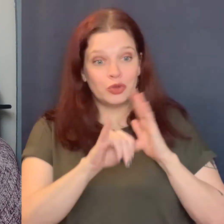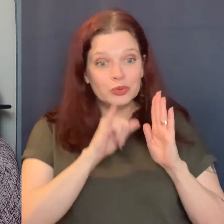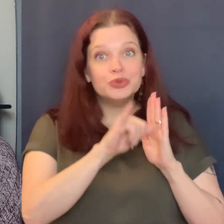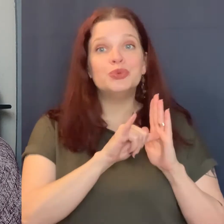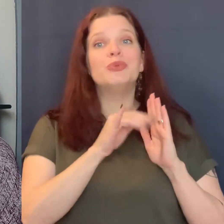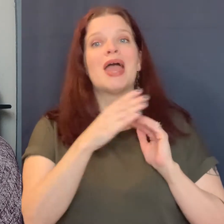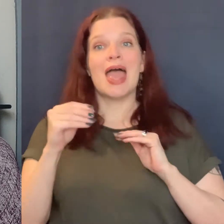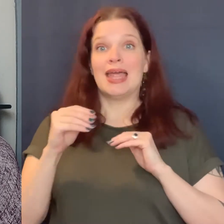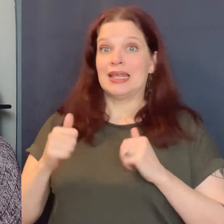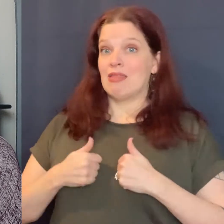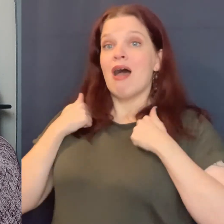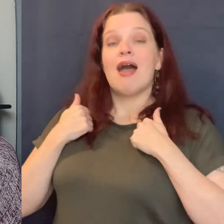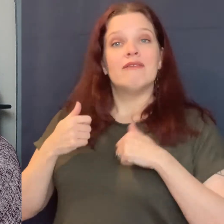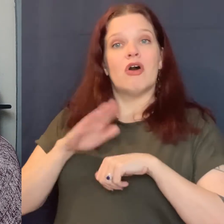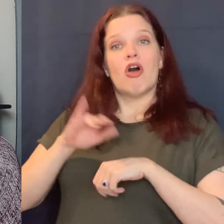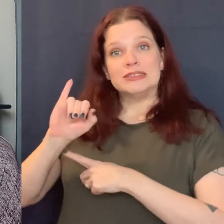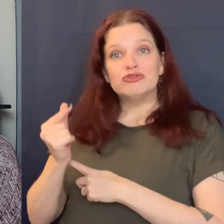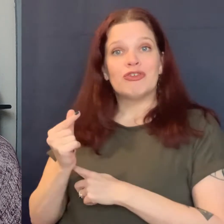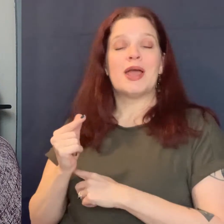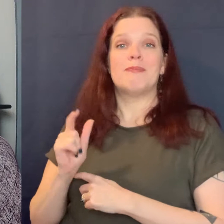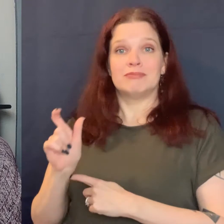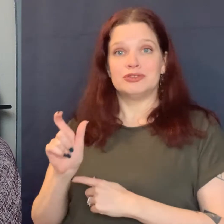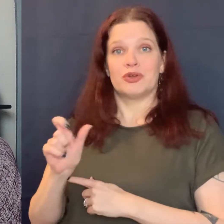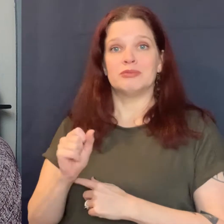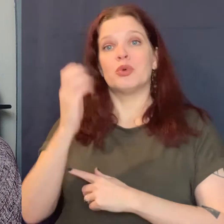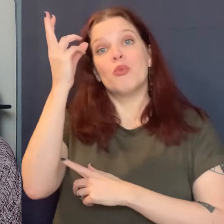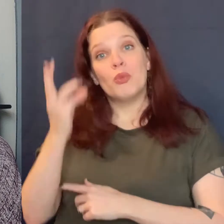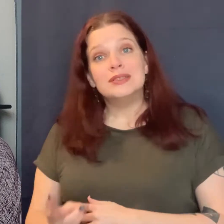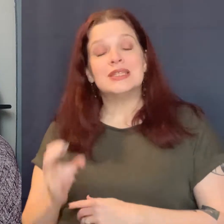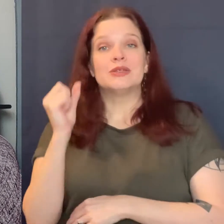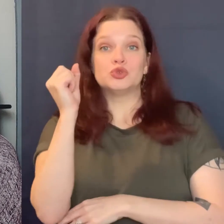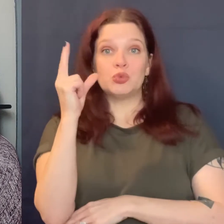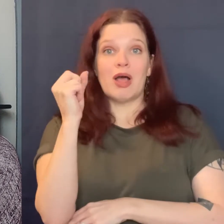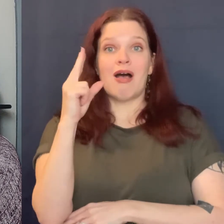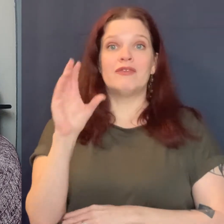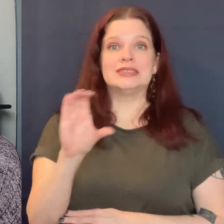our Small Bites Live, possibly on Instagram. So every Wednesday at 12:00 Central Standard Time, we talk about